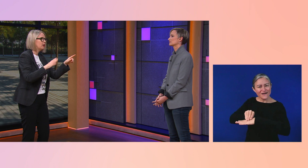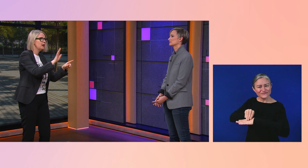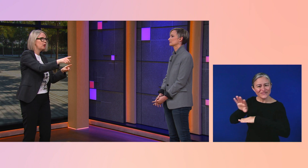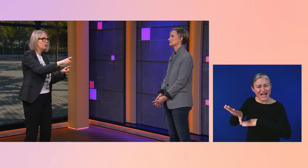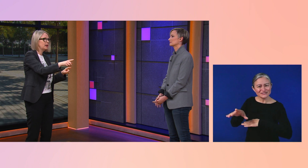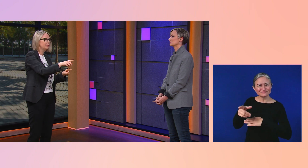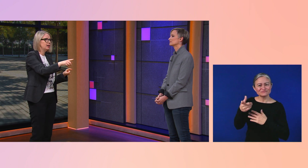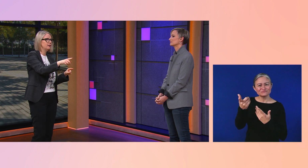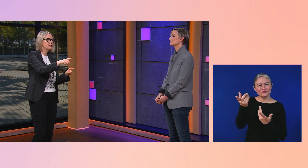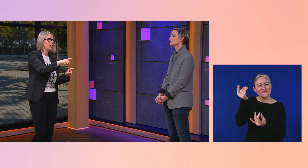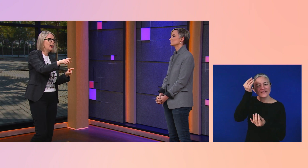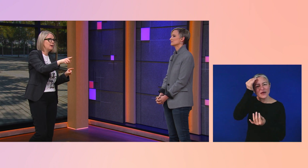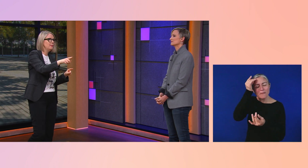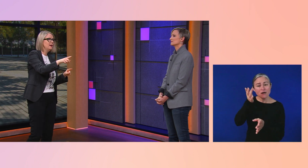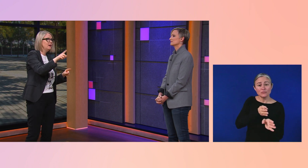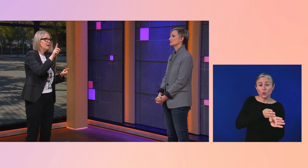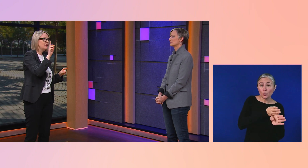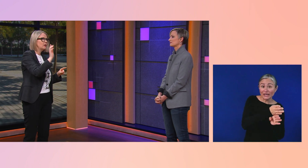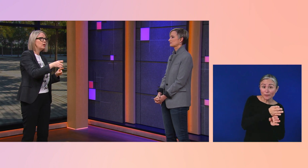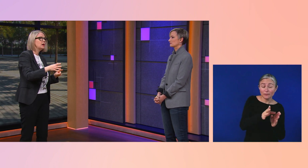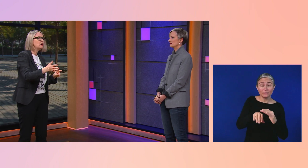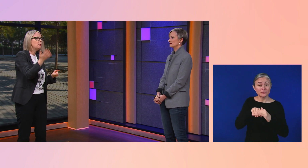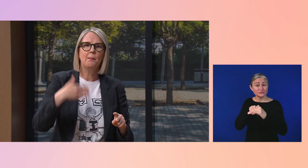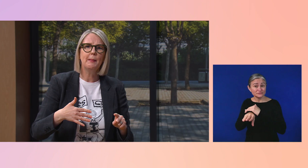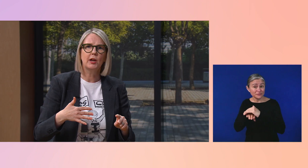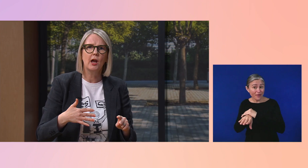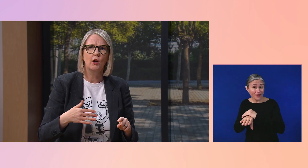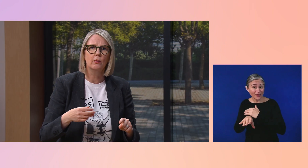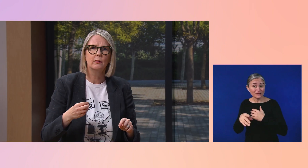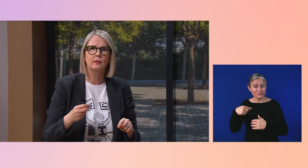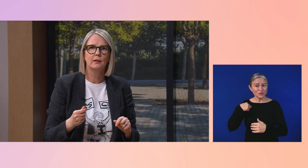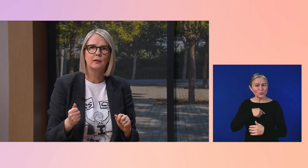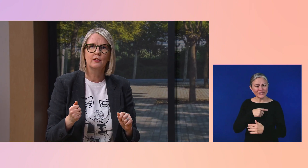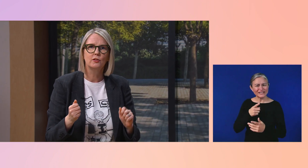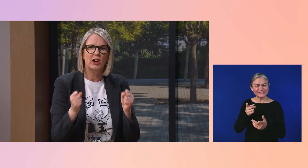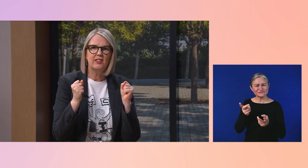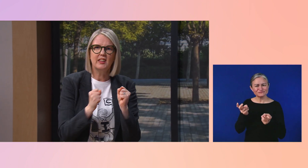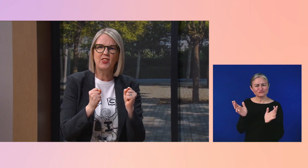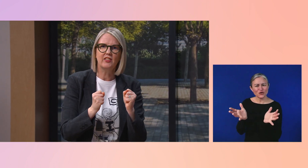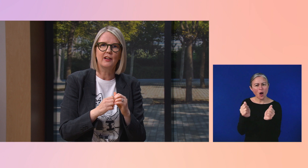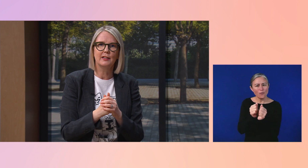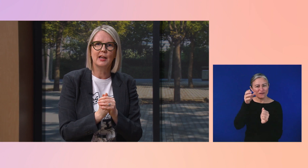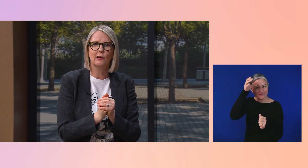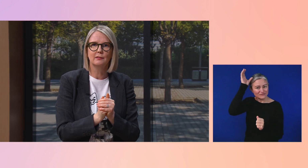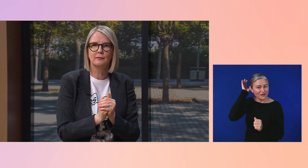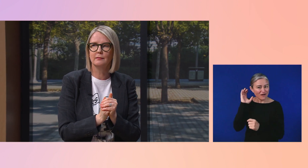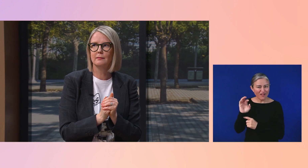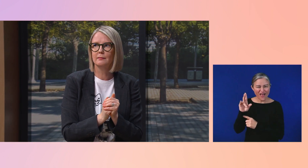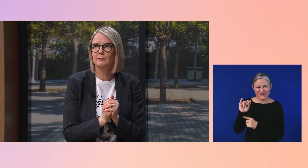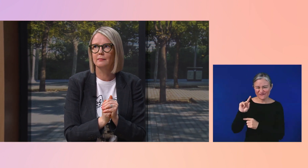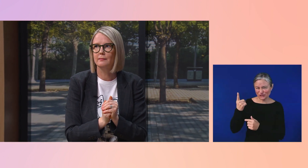I'll go to Claudia first. Claudia, what do you want people to know? Try and synthesize it down.